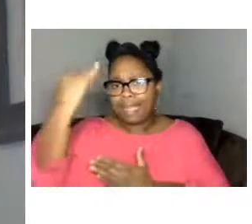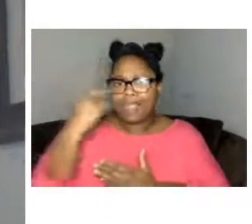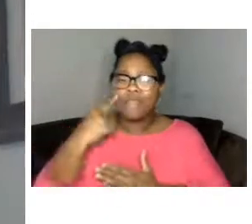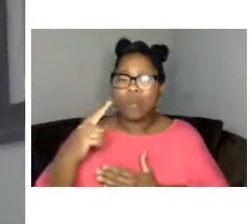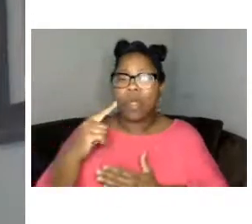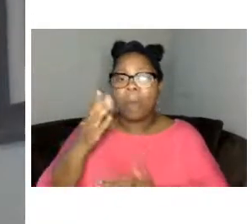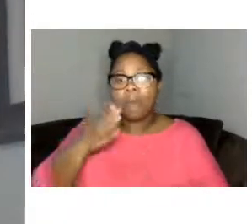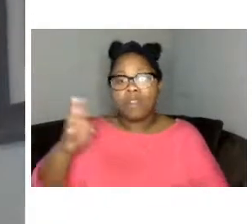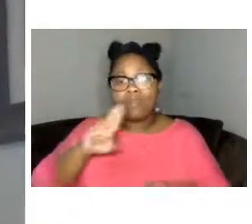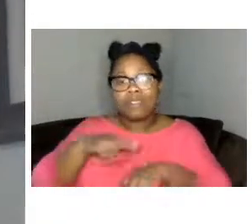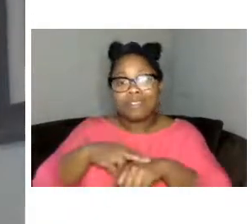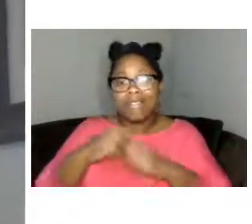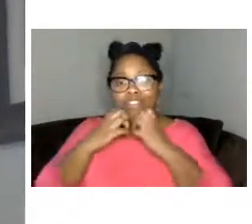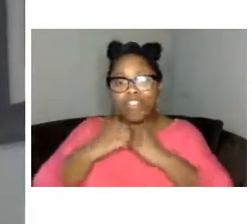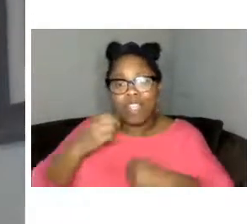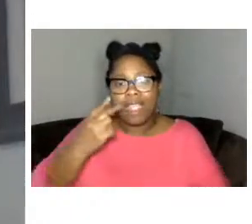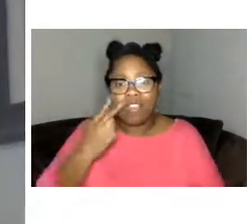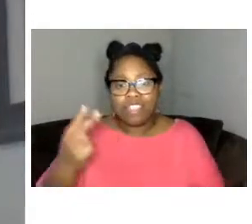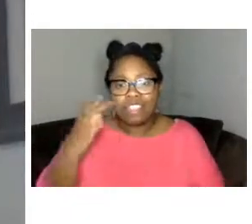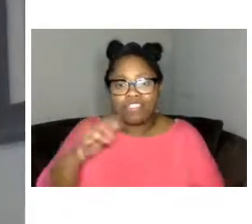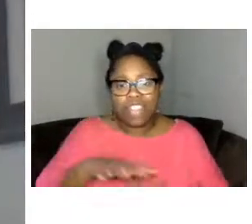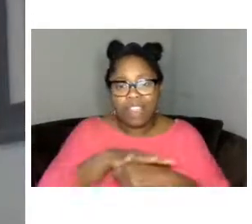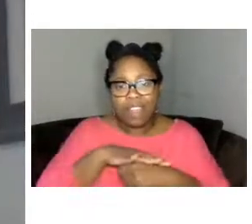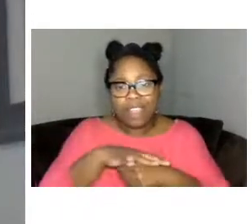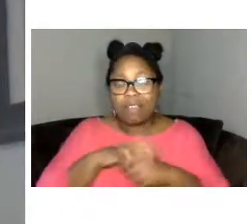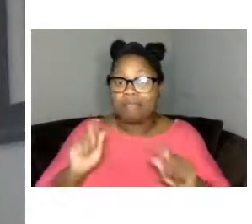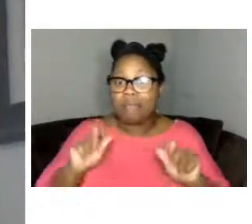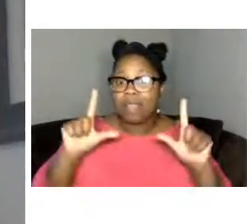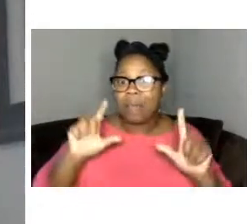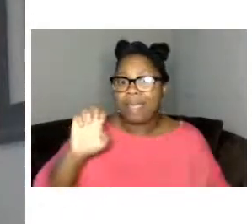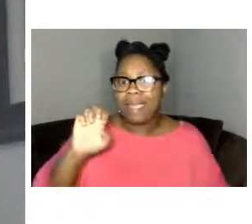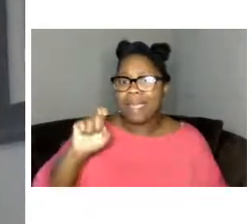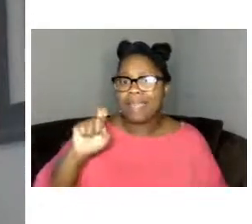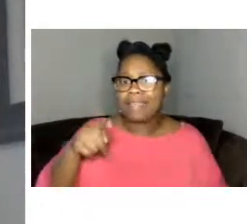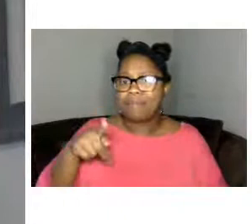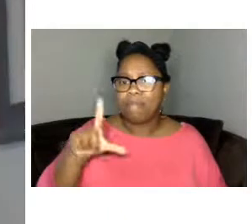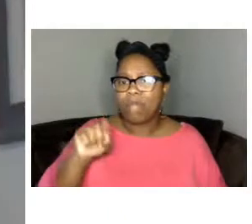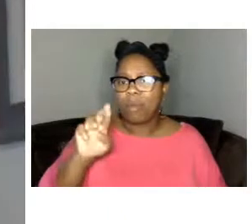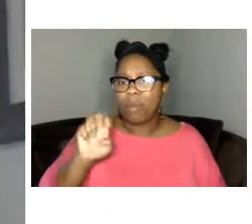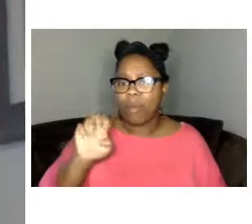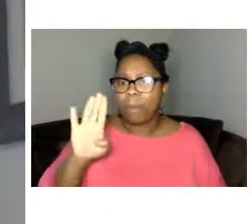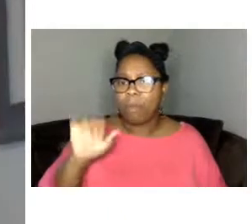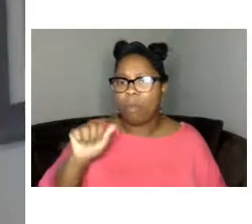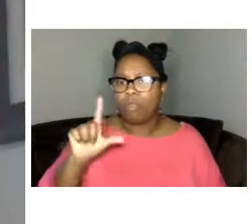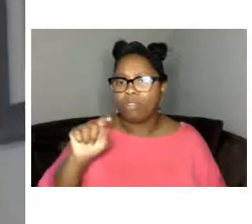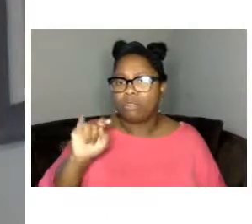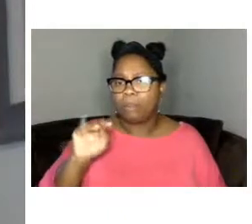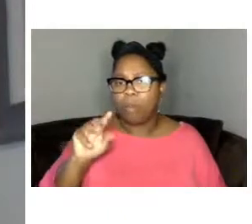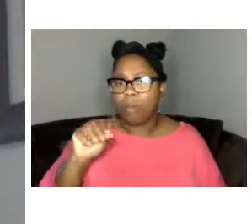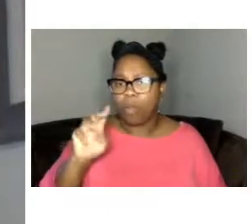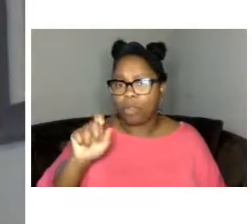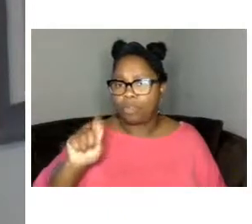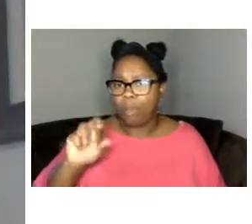visit us at explorebaltimore.org follow us on instagram and twitter